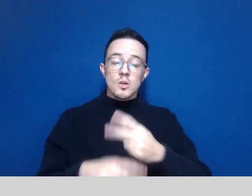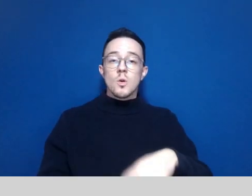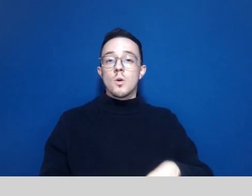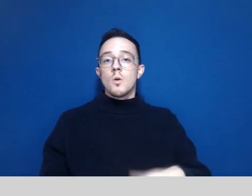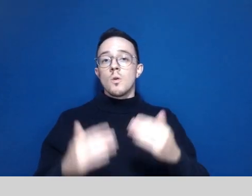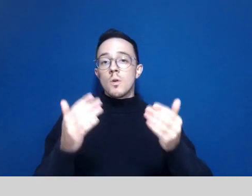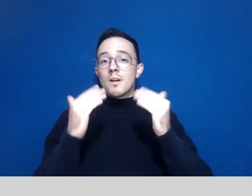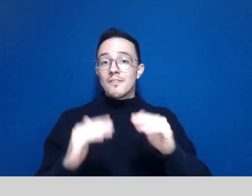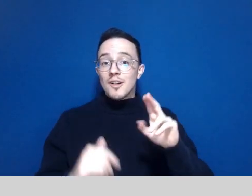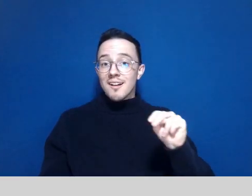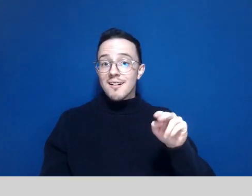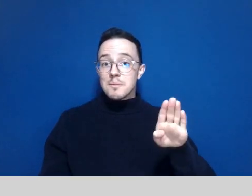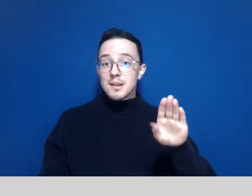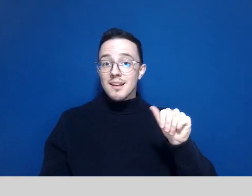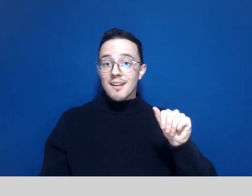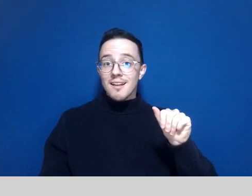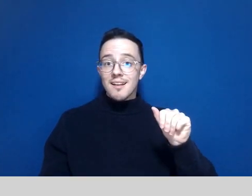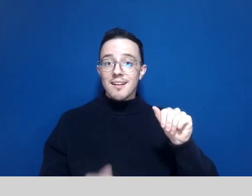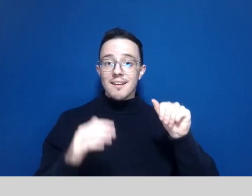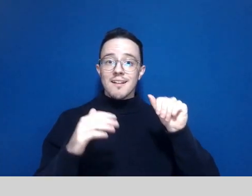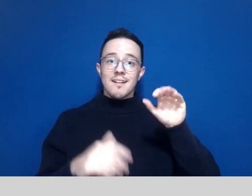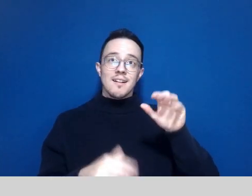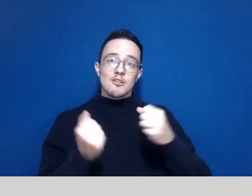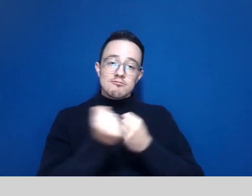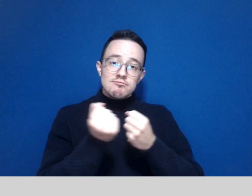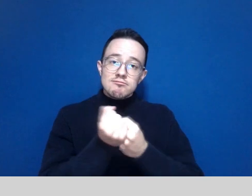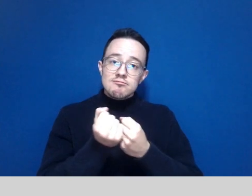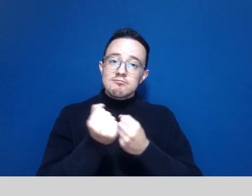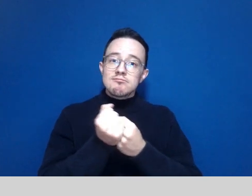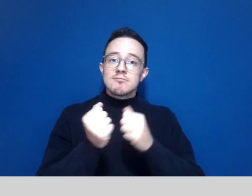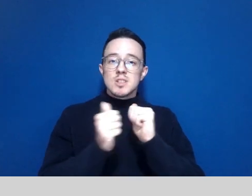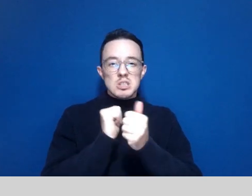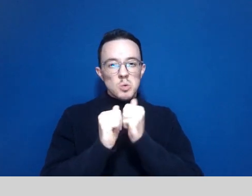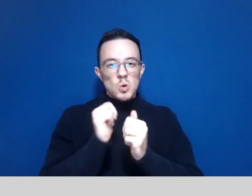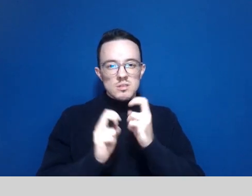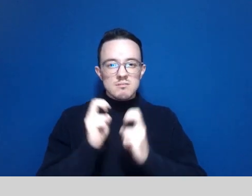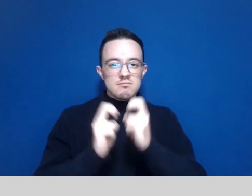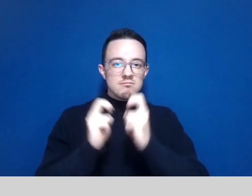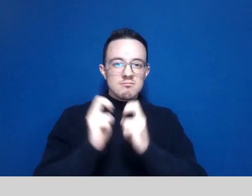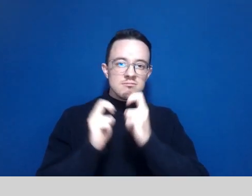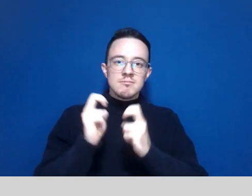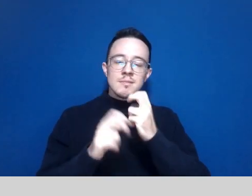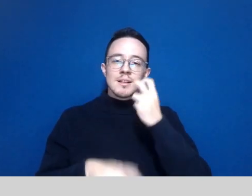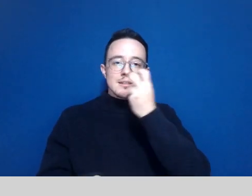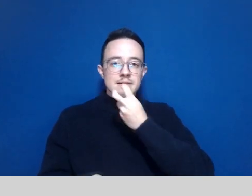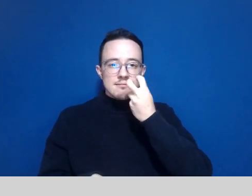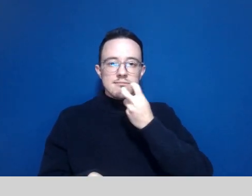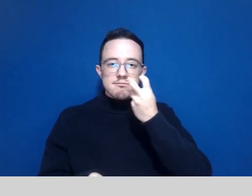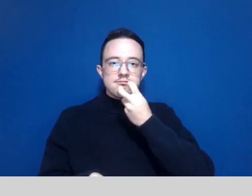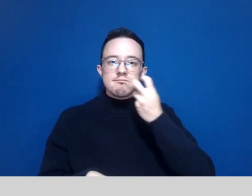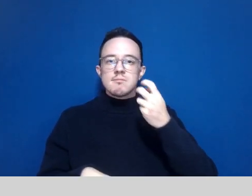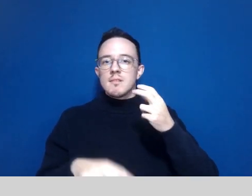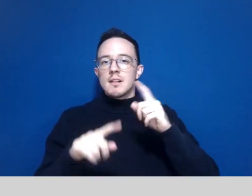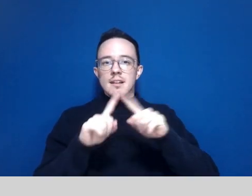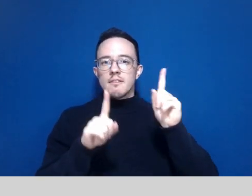the quote unquote "Greek freak" Giannis Antetokounmpo, it's going to have a hard time understanding